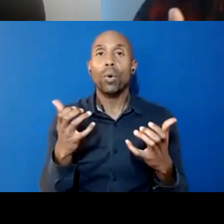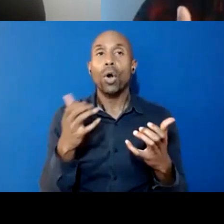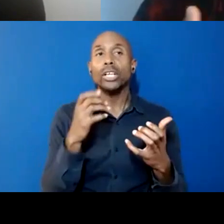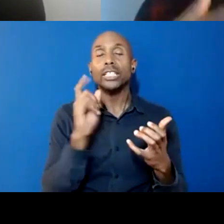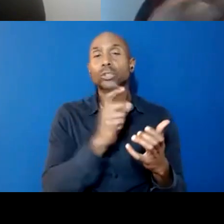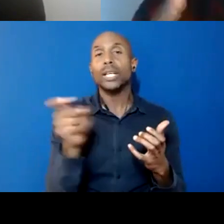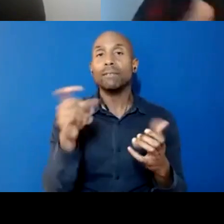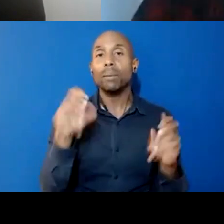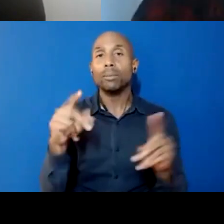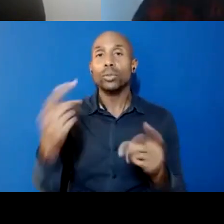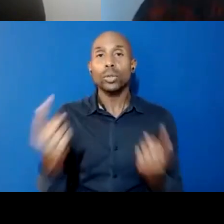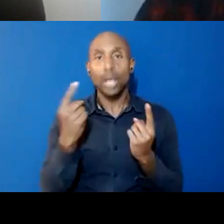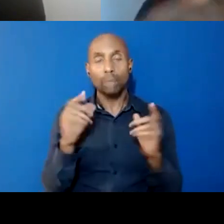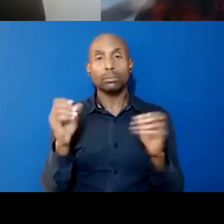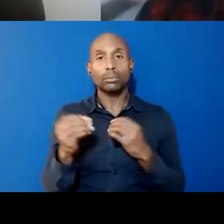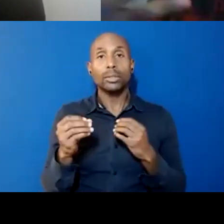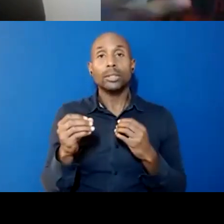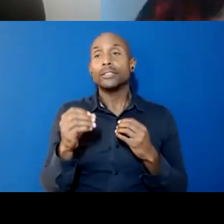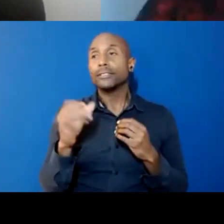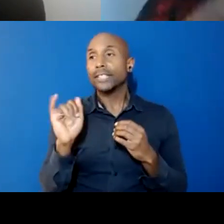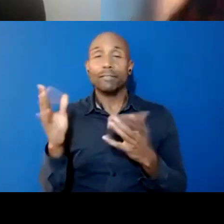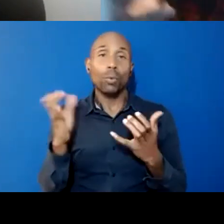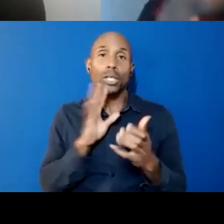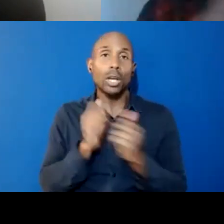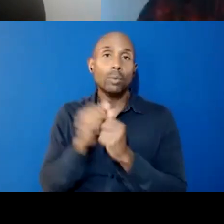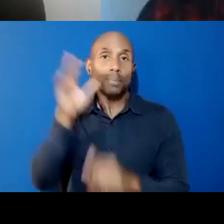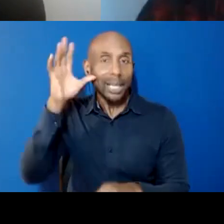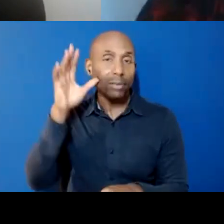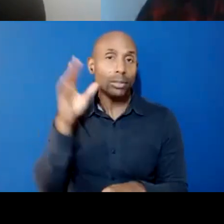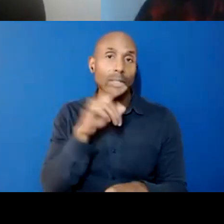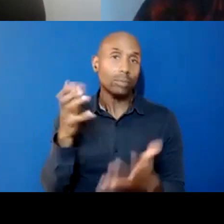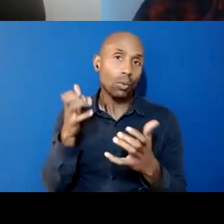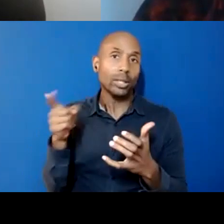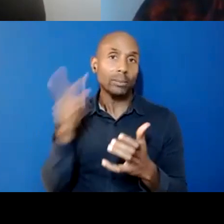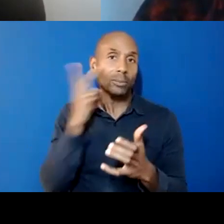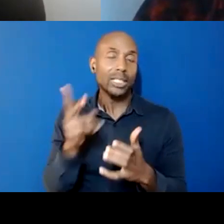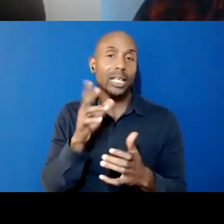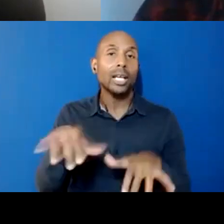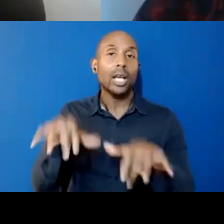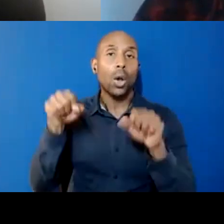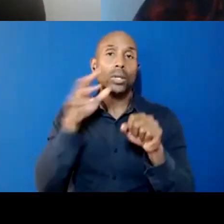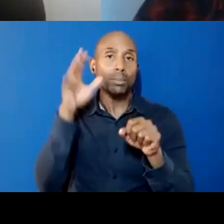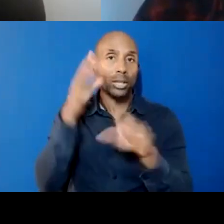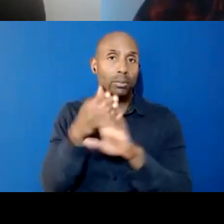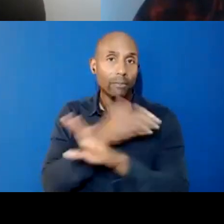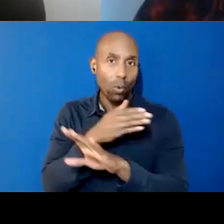We allowed them to see the parents beforehand or parents involved with the process as well. It worked out very well.